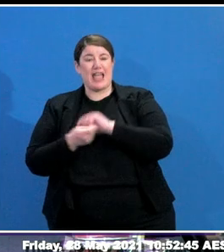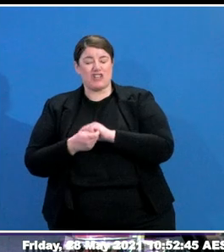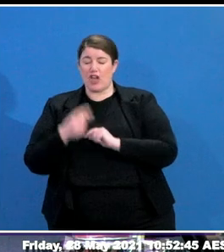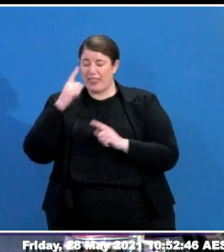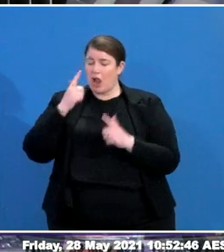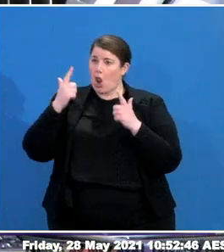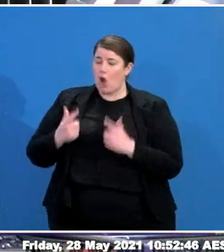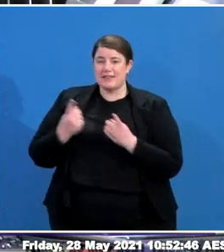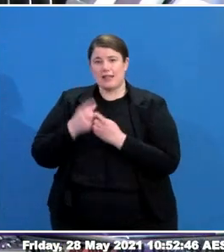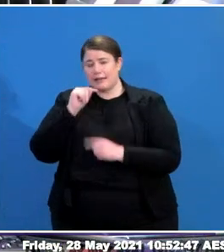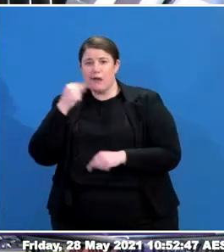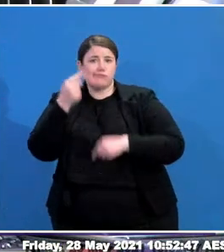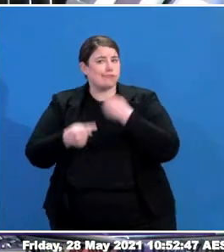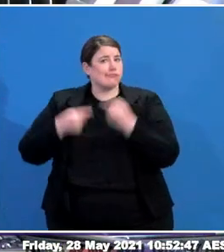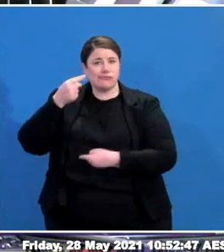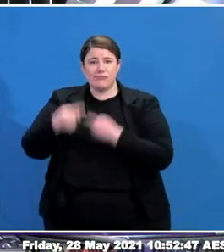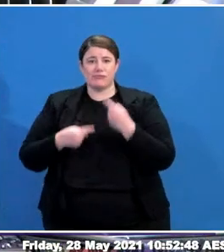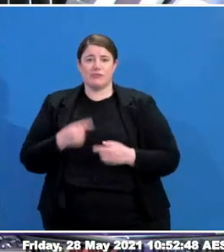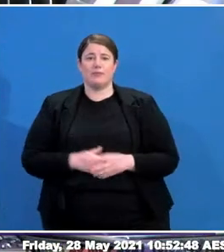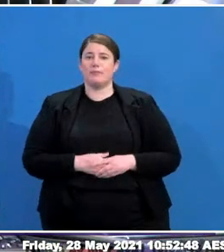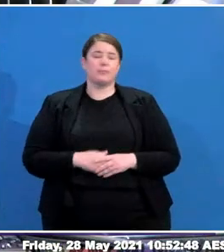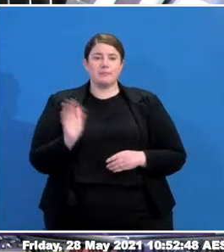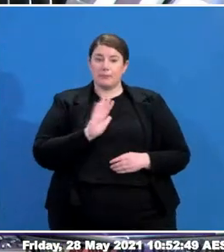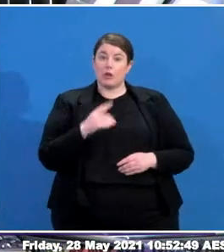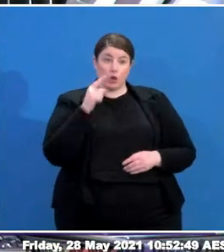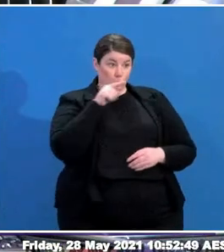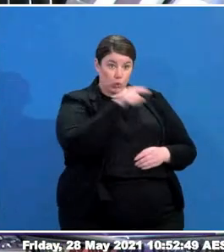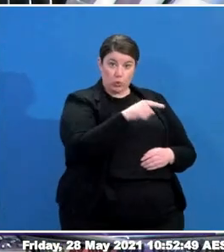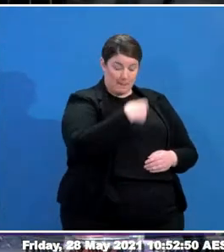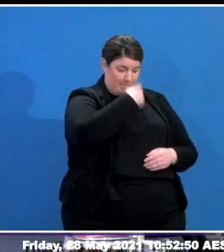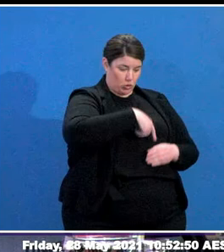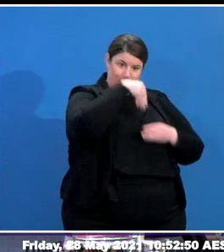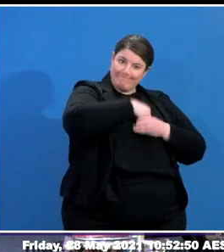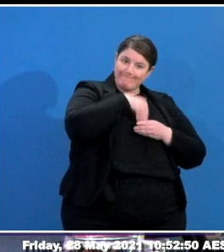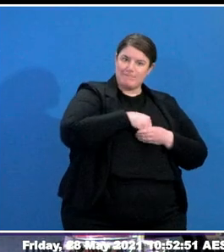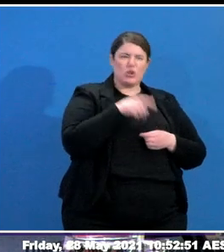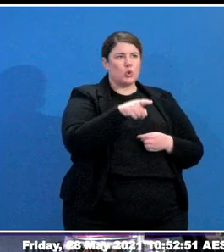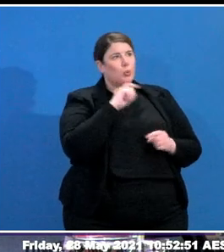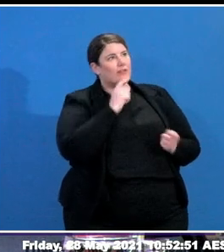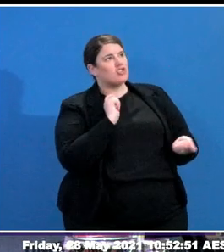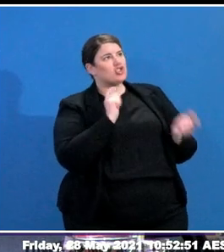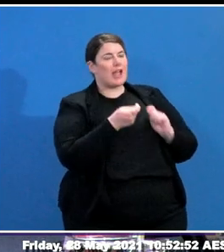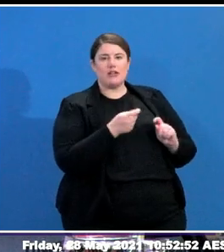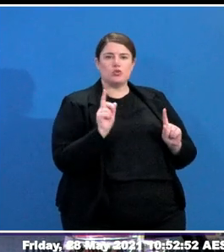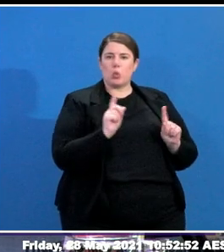I just wanted to know personally what you would have done. You personally. What I would have done differently?